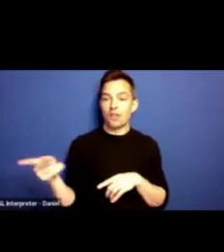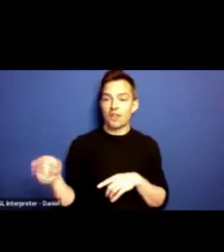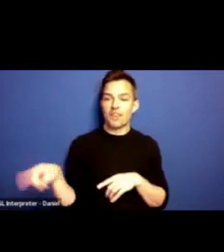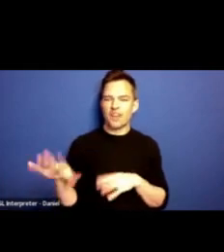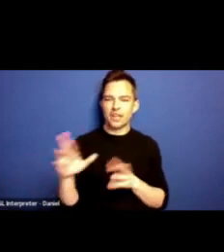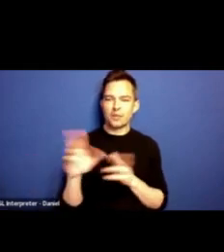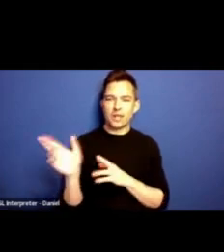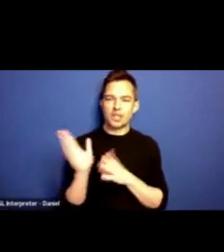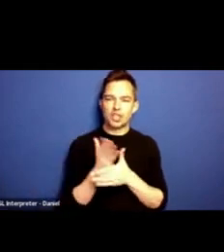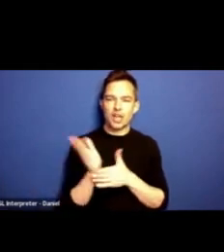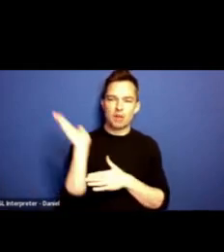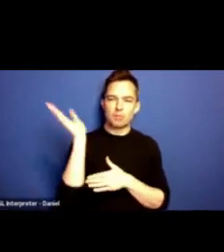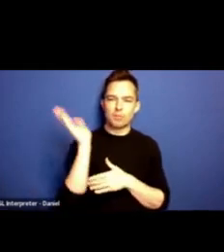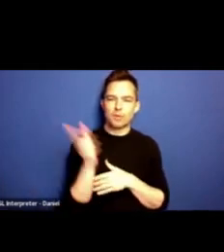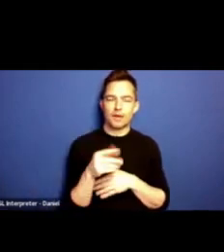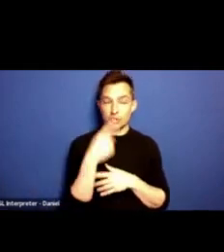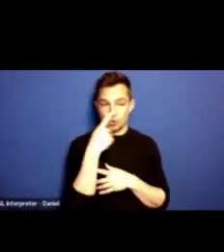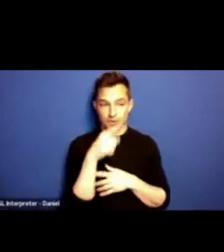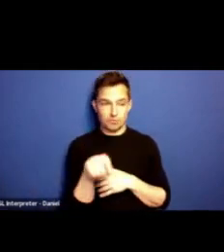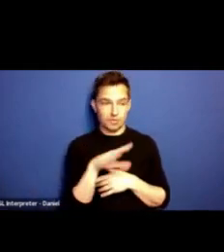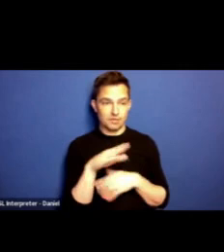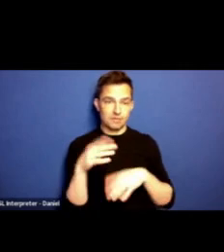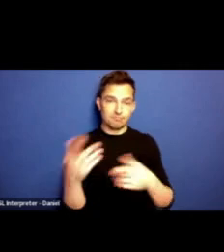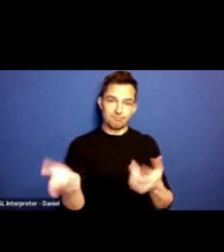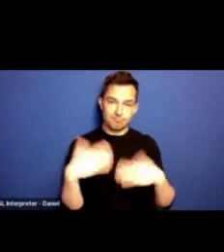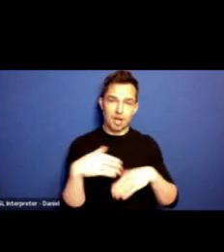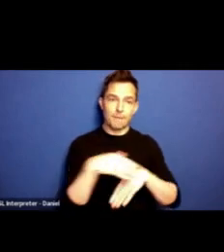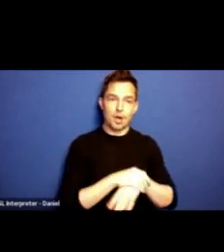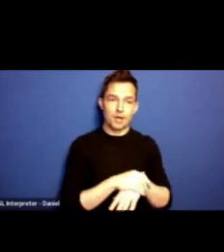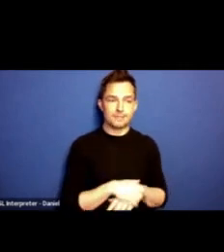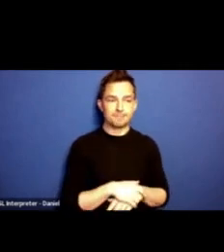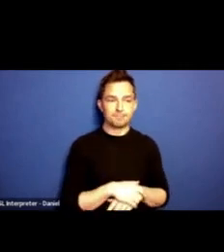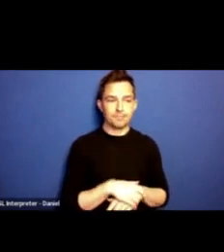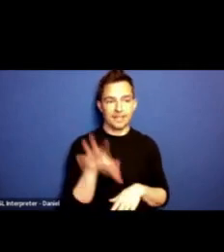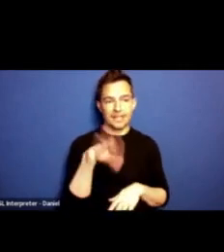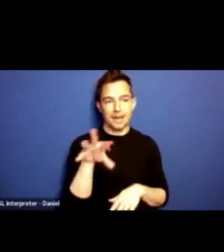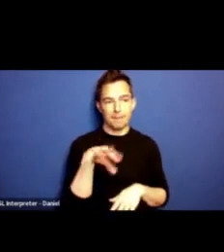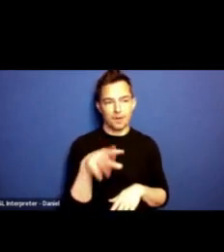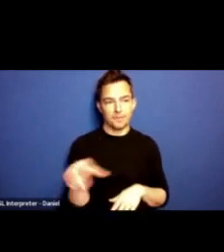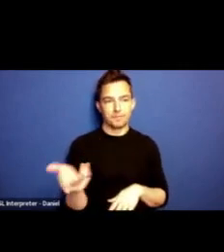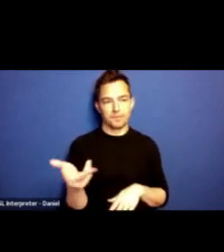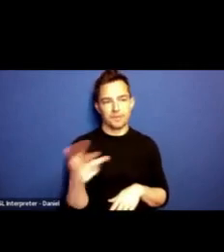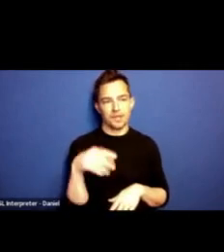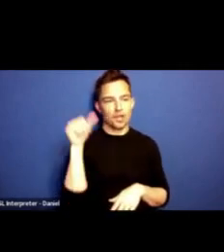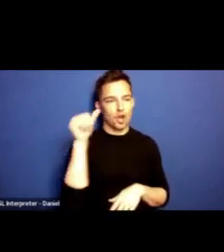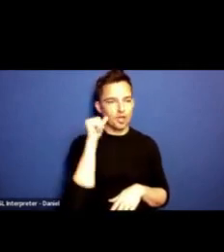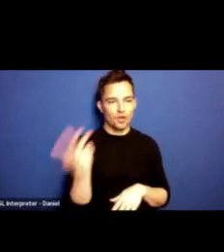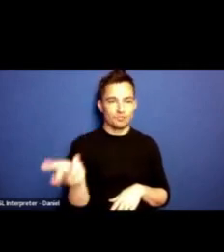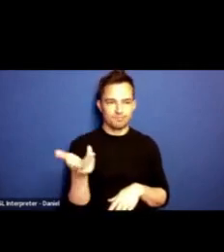themselves. If you guys would come on camera and audio. We are